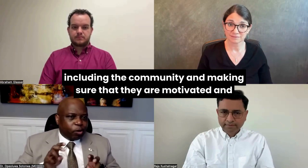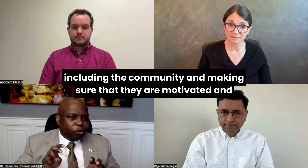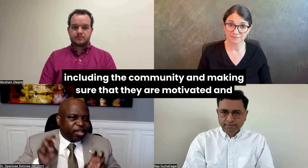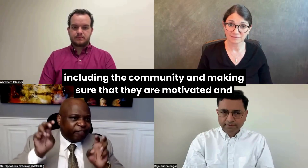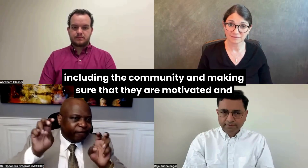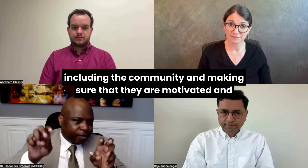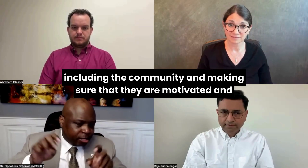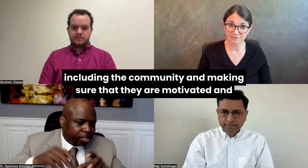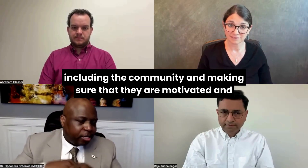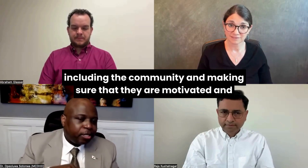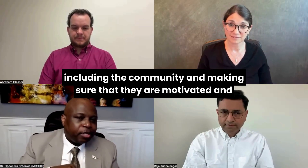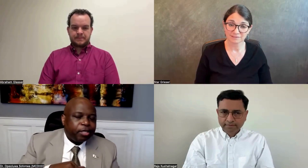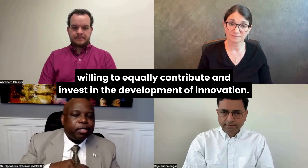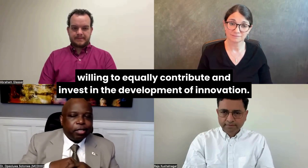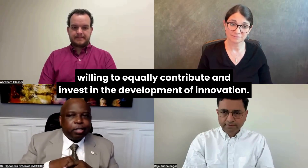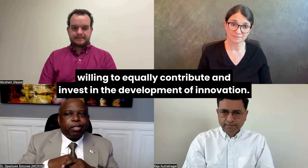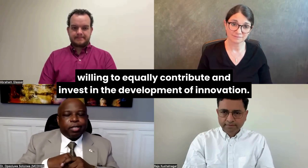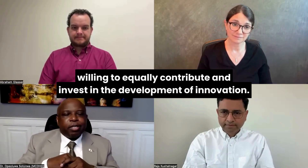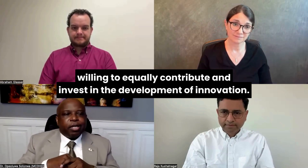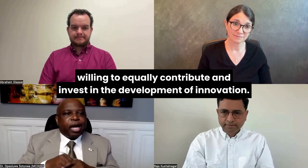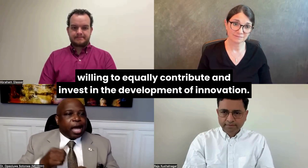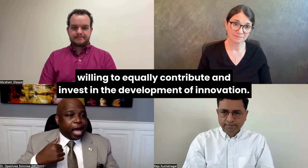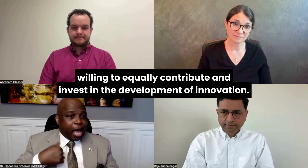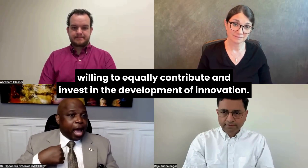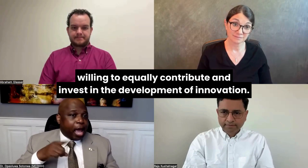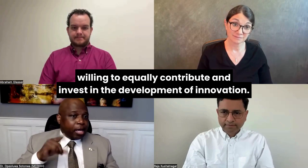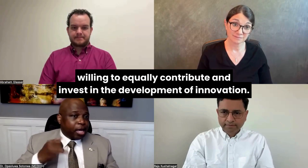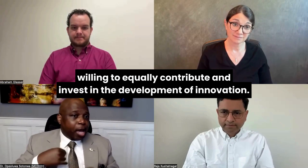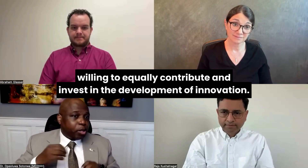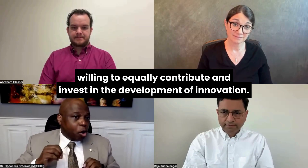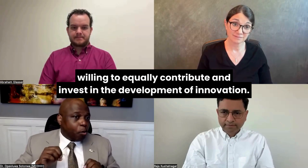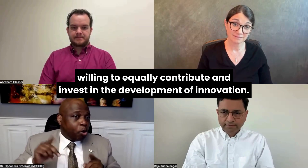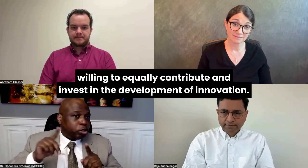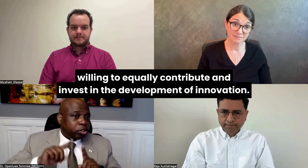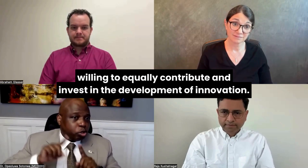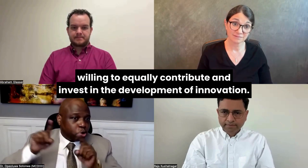willing to equally contribute and invest in the development of innovation.